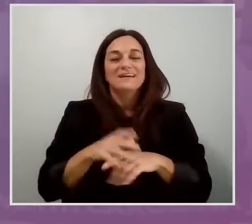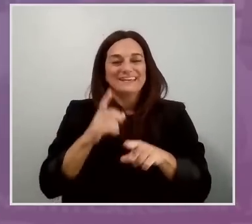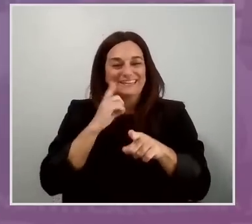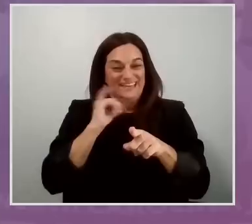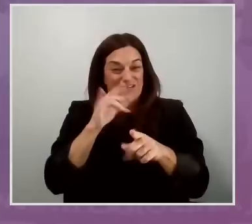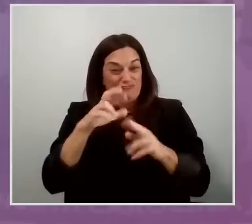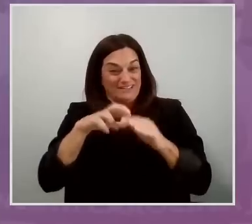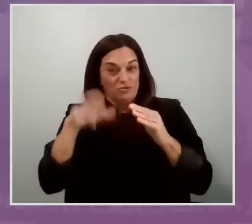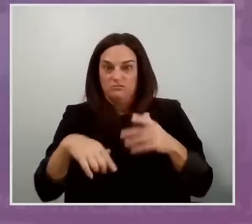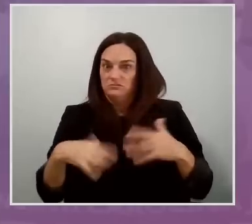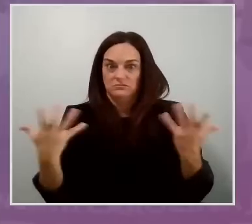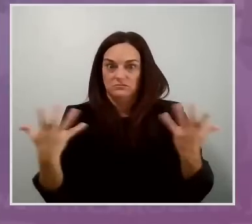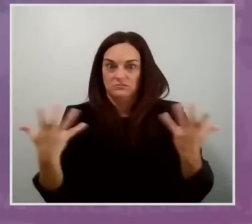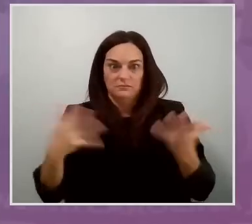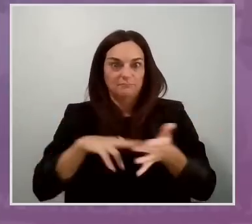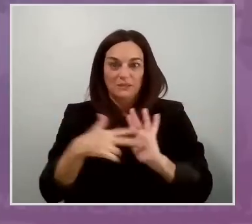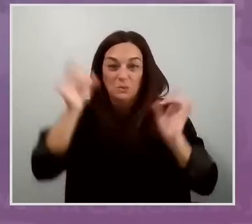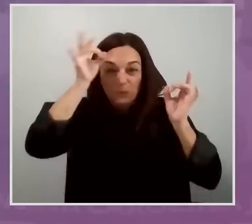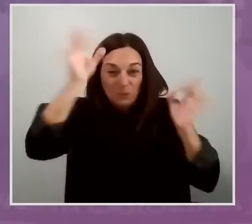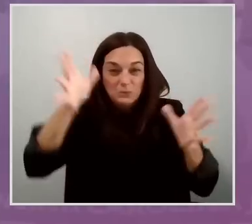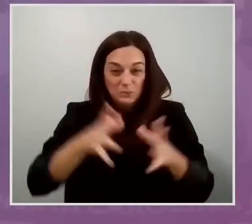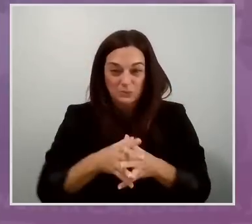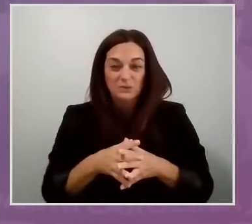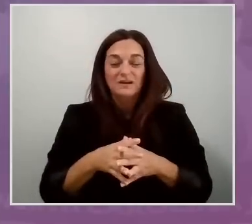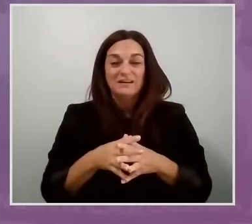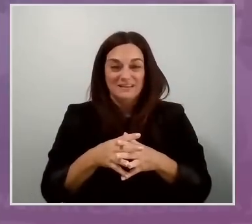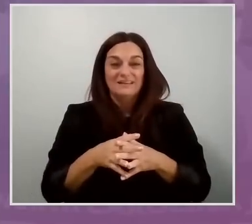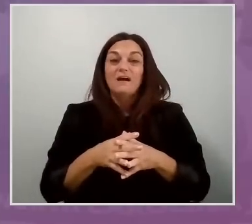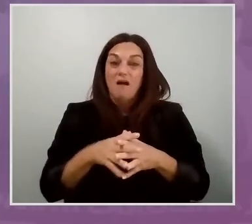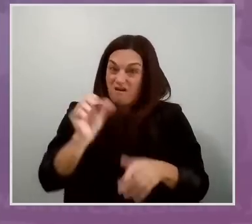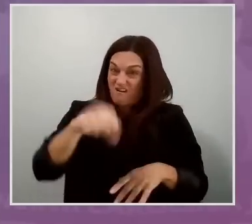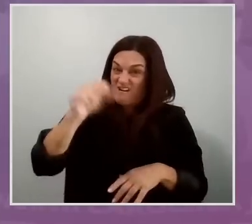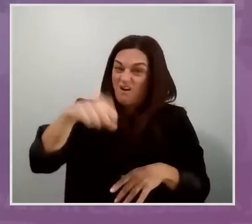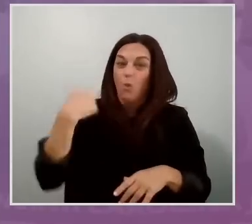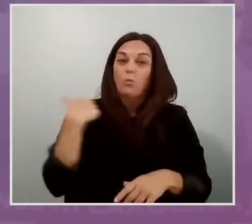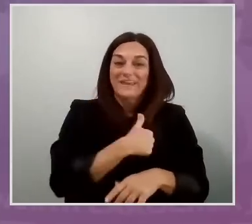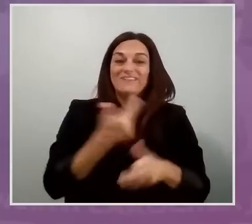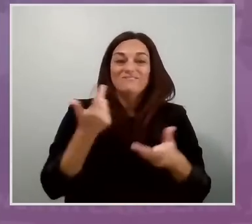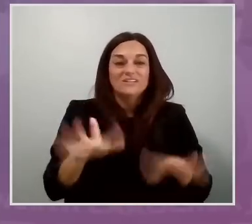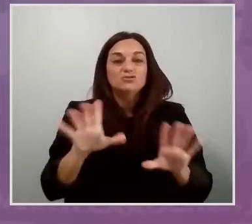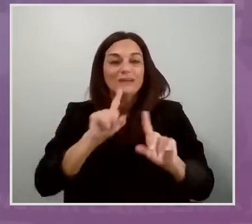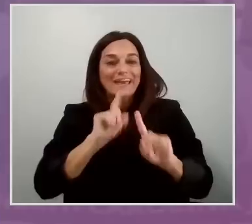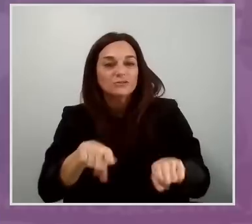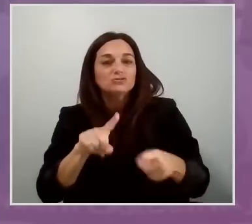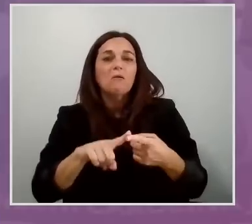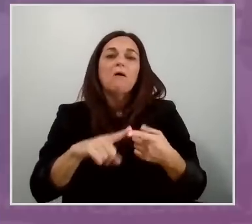THEY SAT ONE OUT. AND THE RESULTS ARE NO LESS